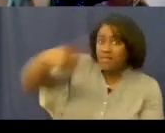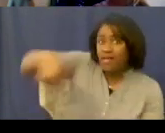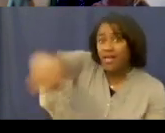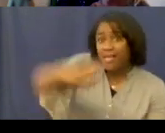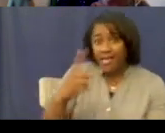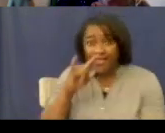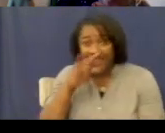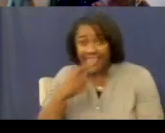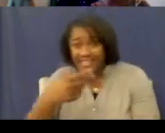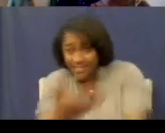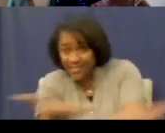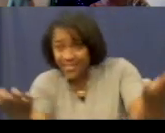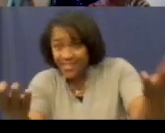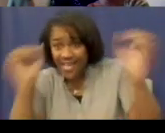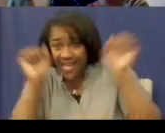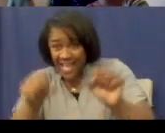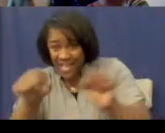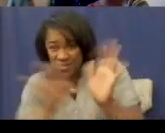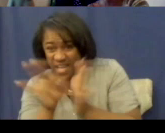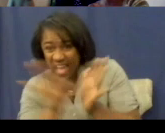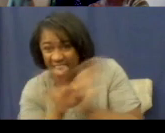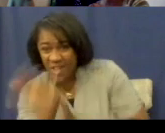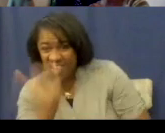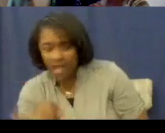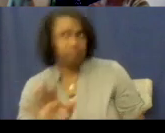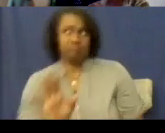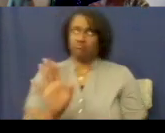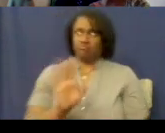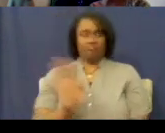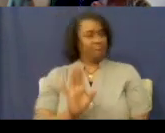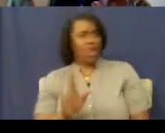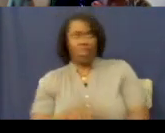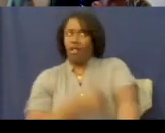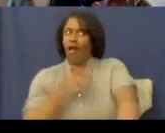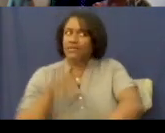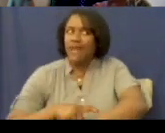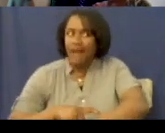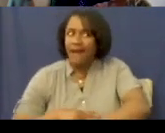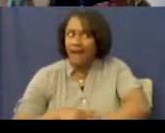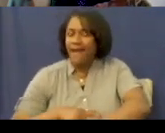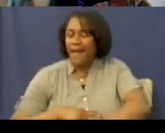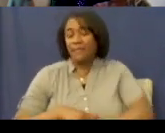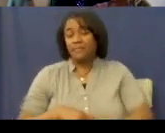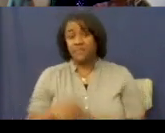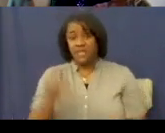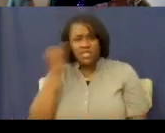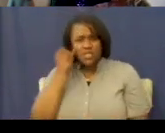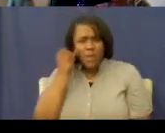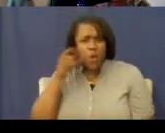Nina Schor: I don't know, it would take a long time. If you took all your neurons